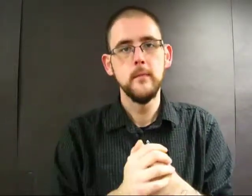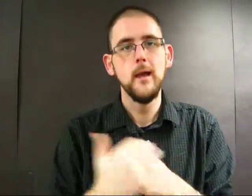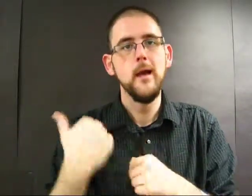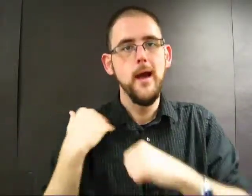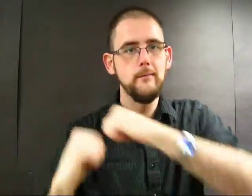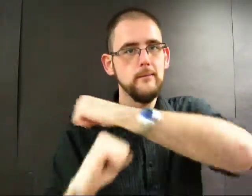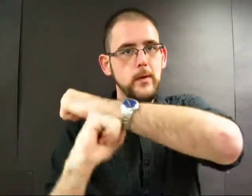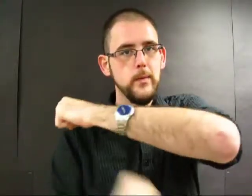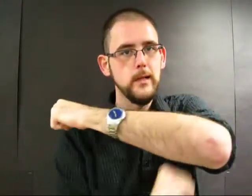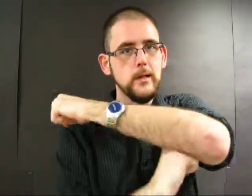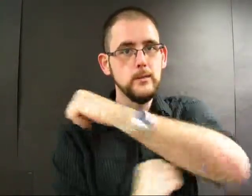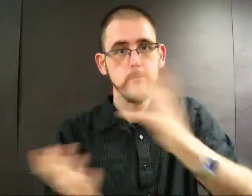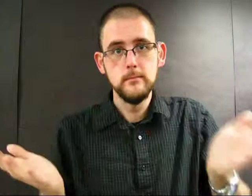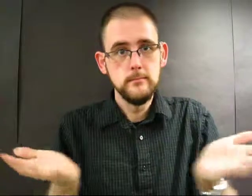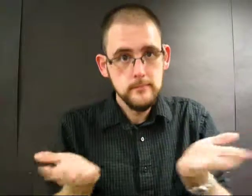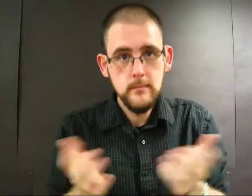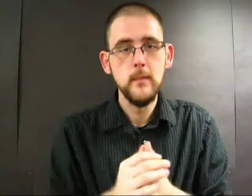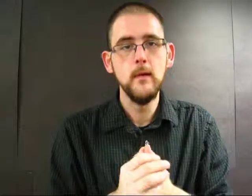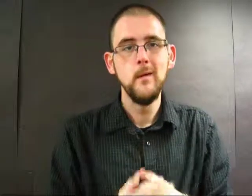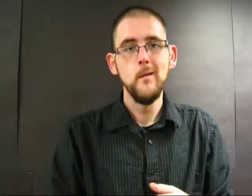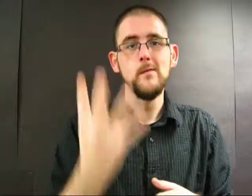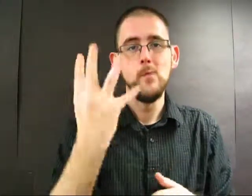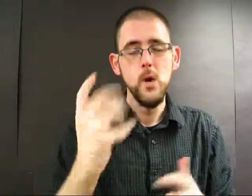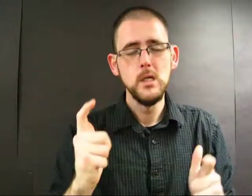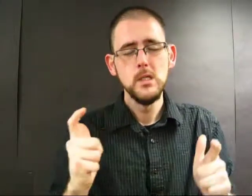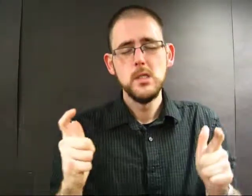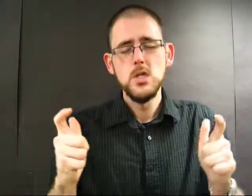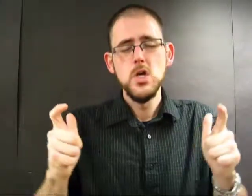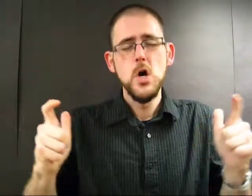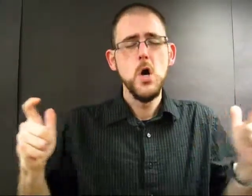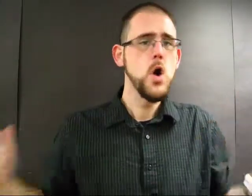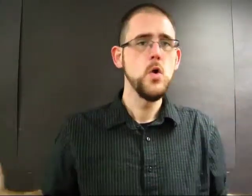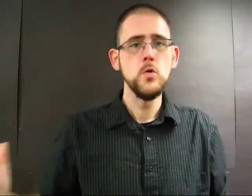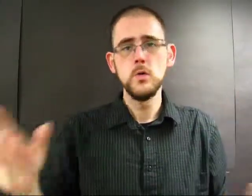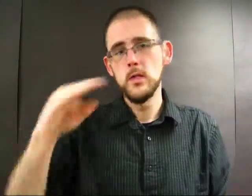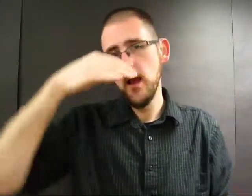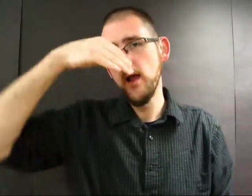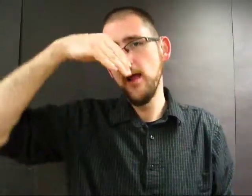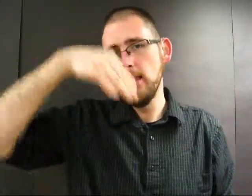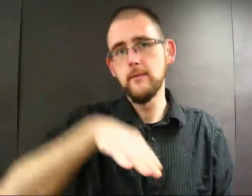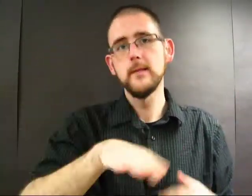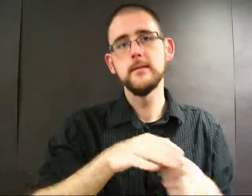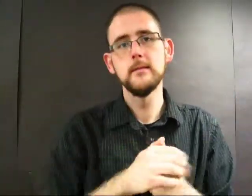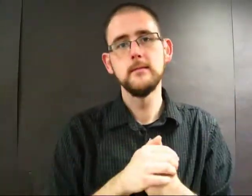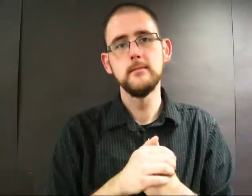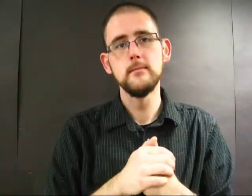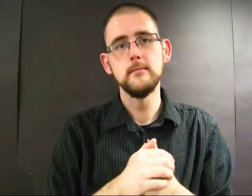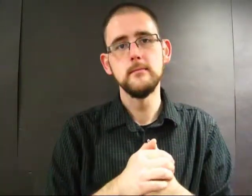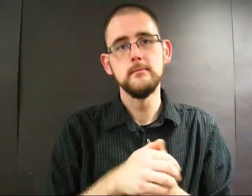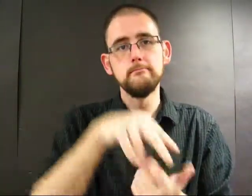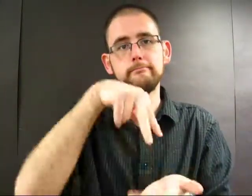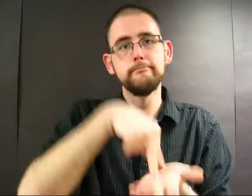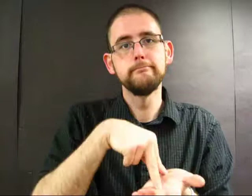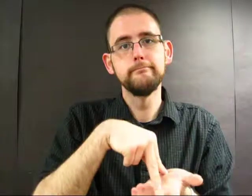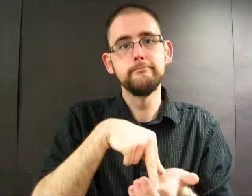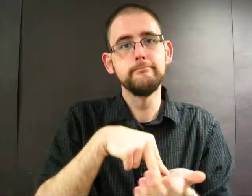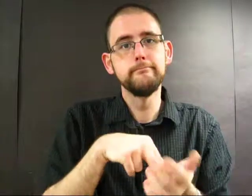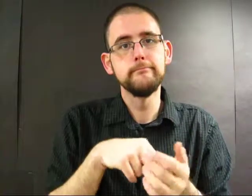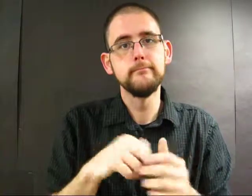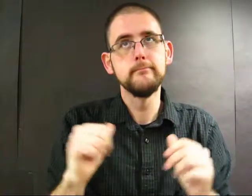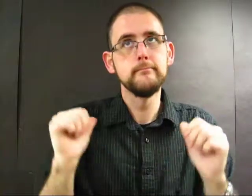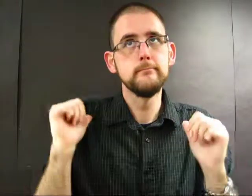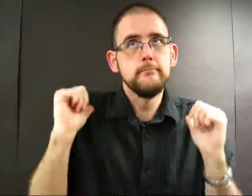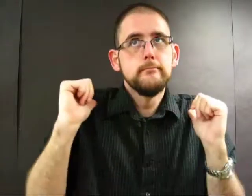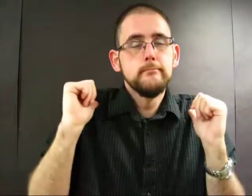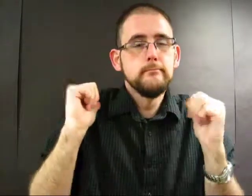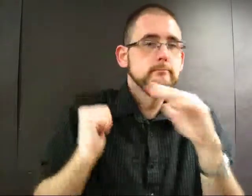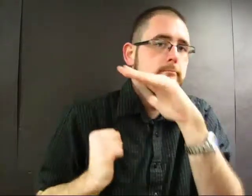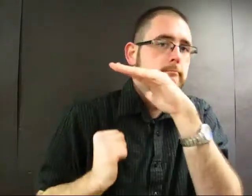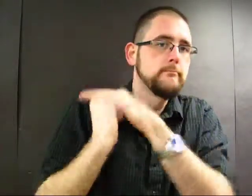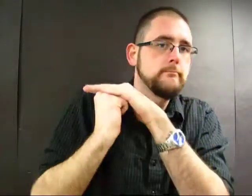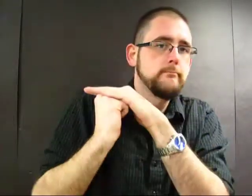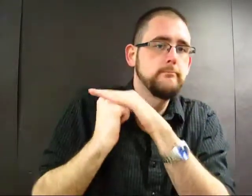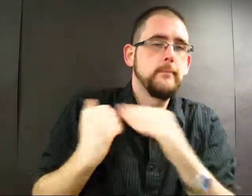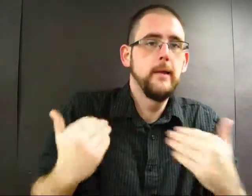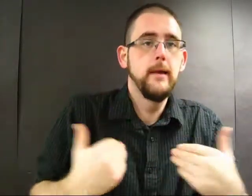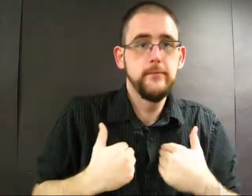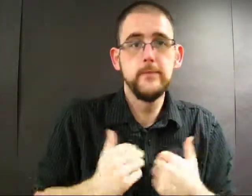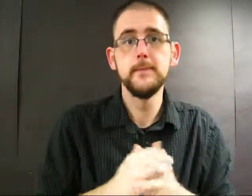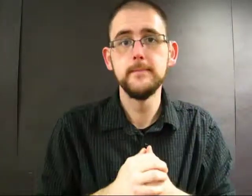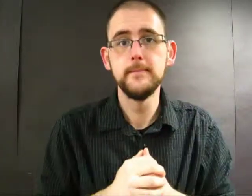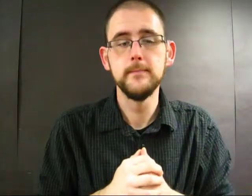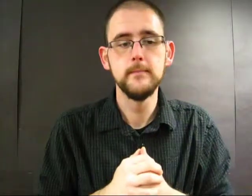It's supported by four huge elephants, holding the world up on their backs.